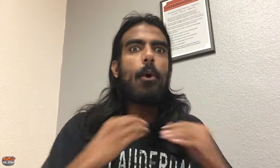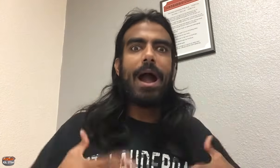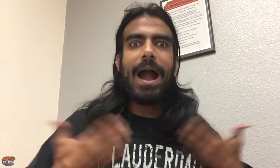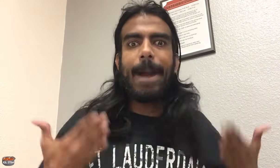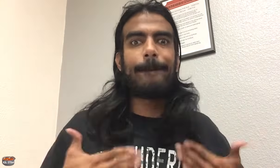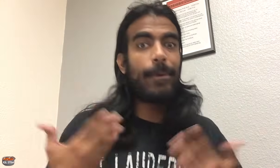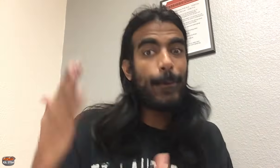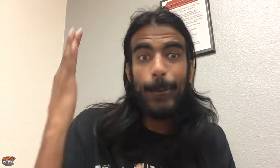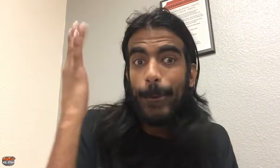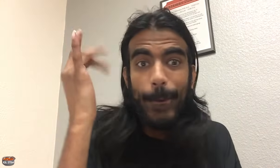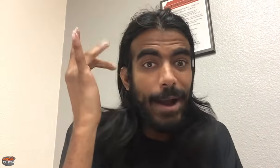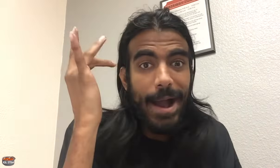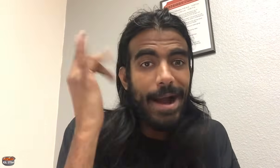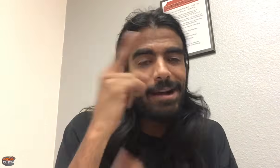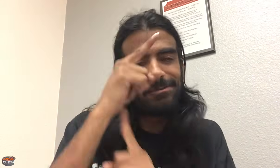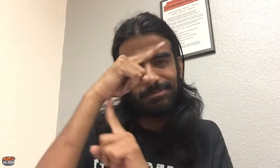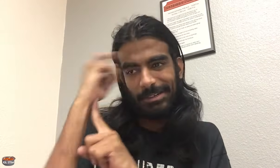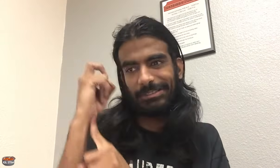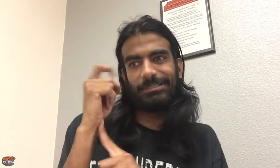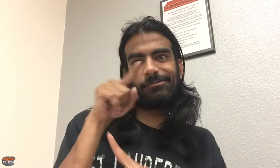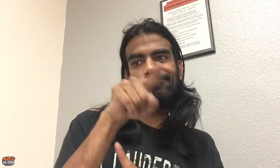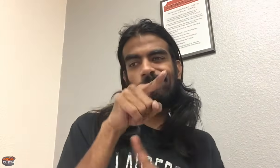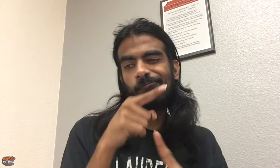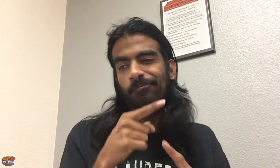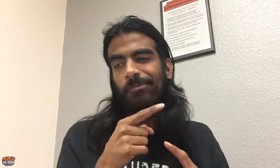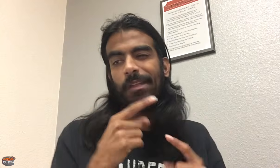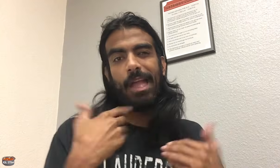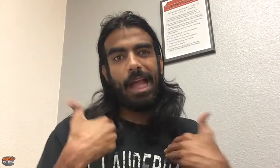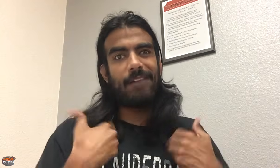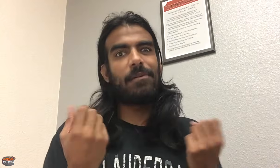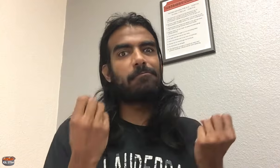more of a Deaf audience. The reason was because of